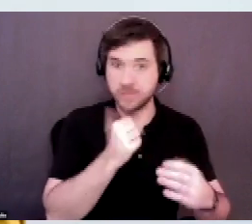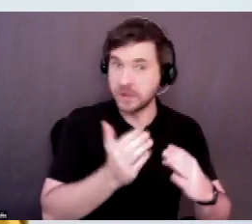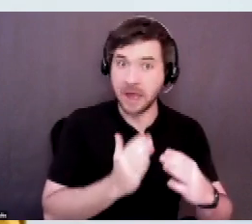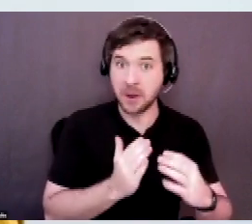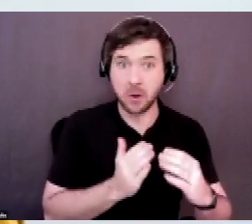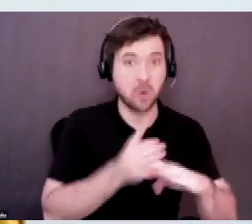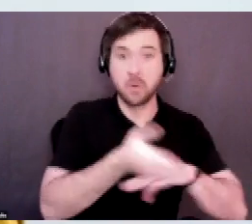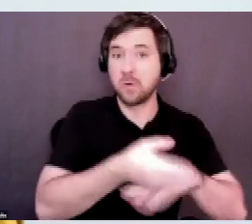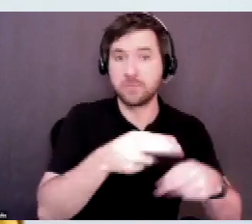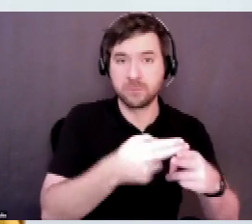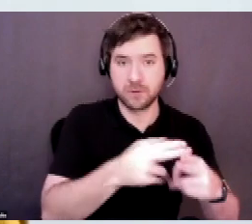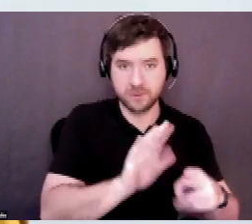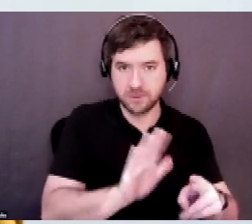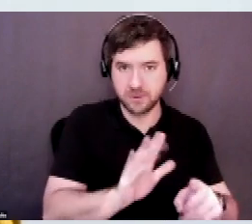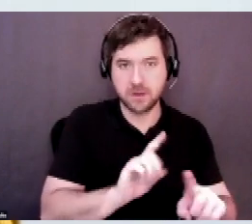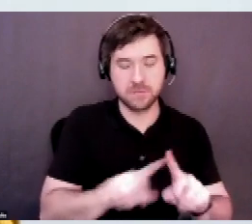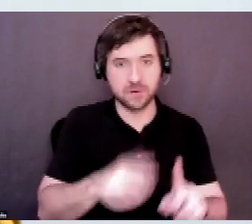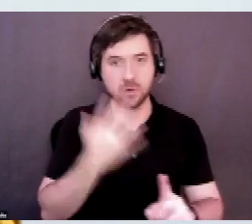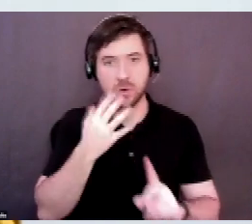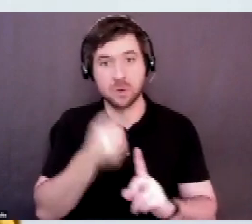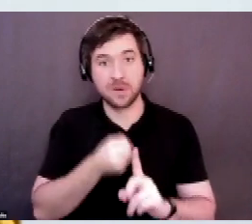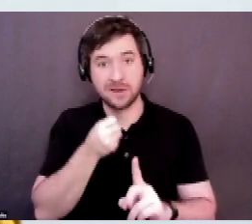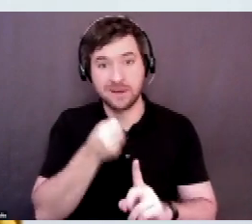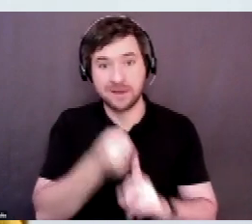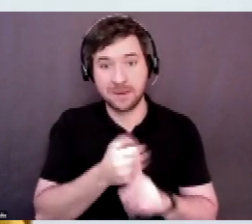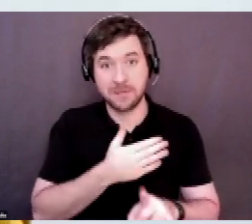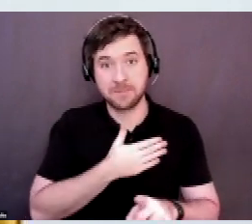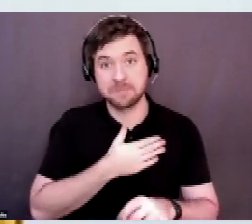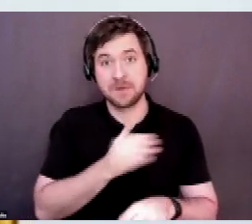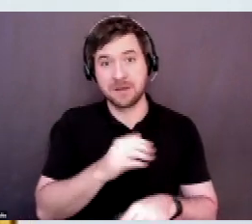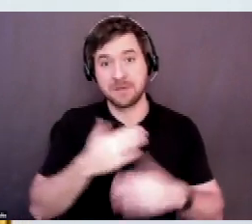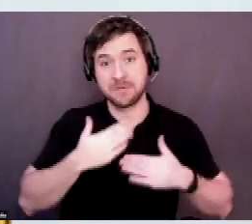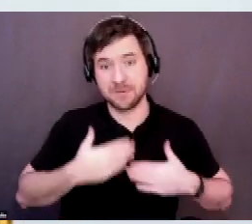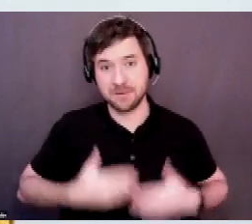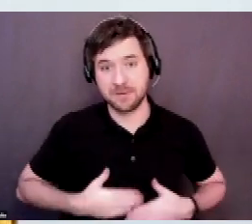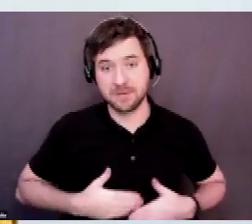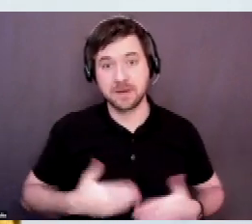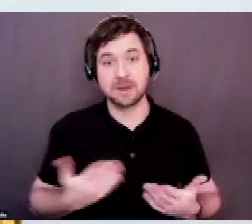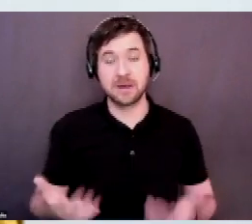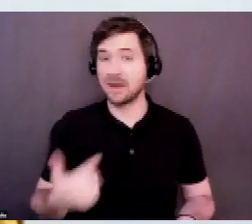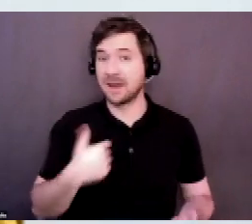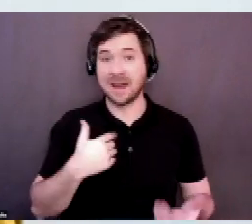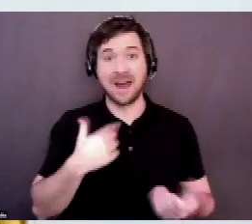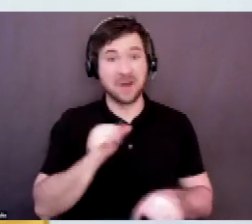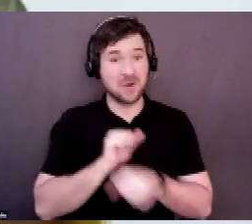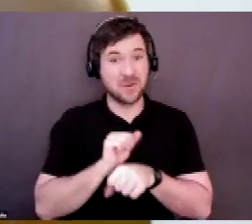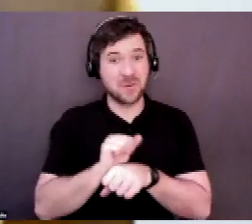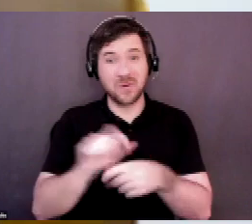I will say at the end of the day, I worked up until 39 weeks. I don't know how I did it. Like Nicole said, you look back and say,